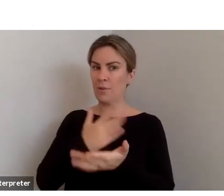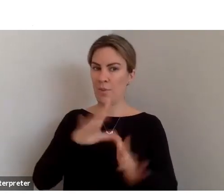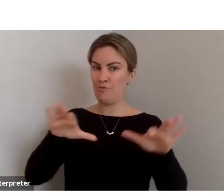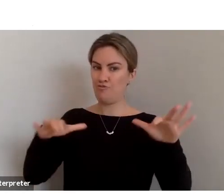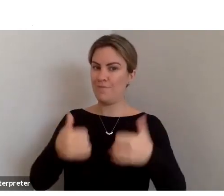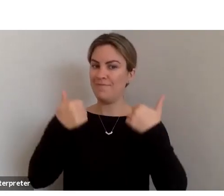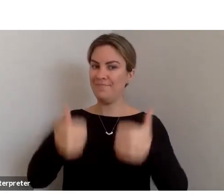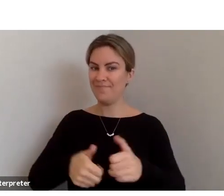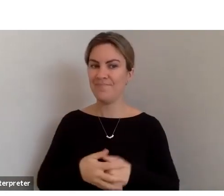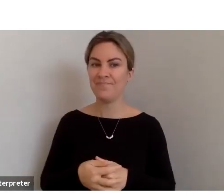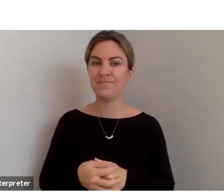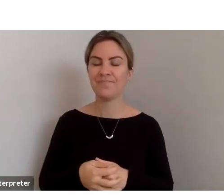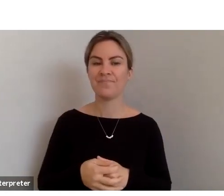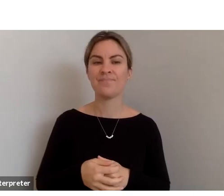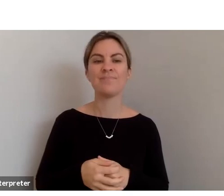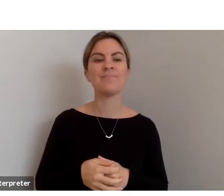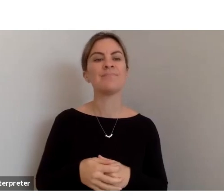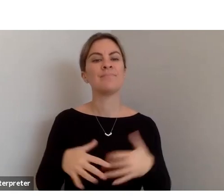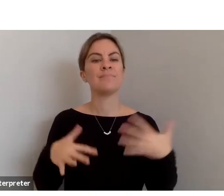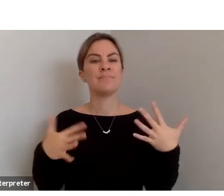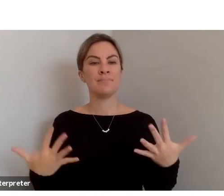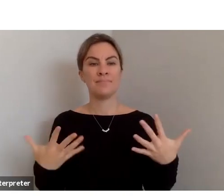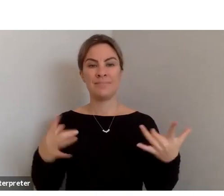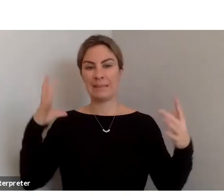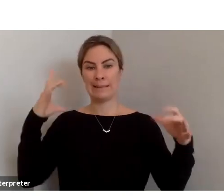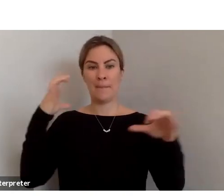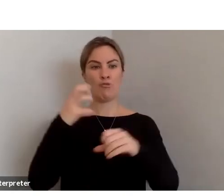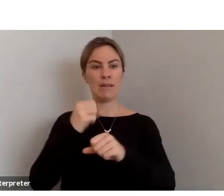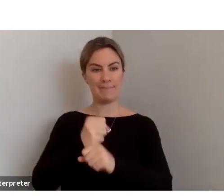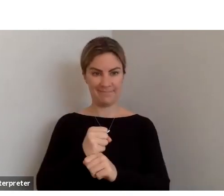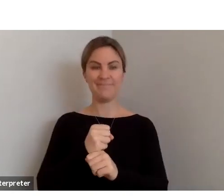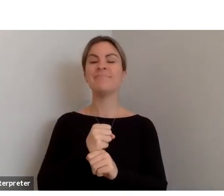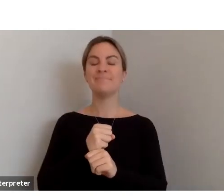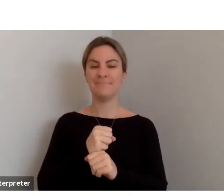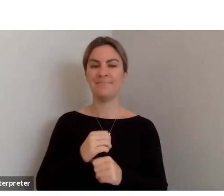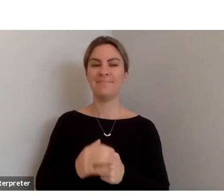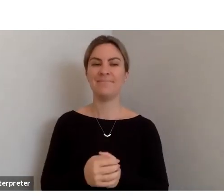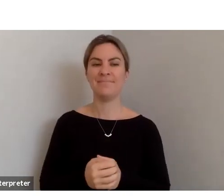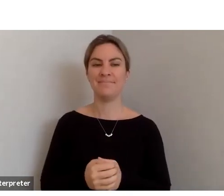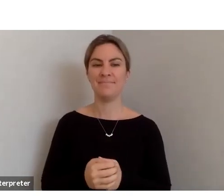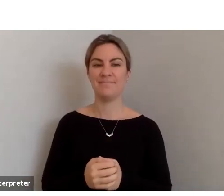In summary, I really like this quote.